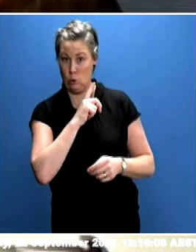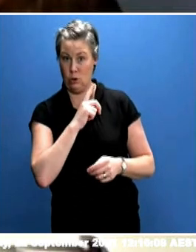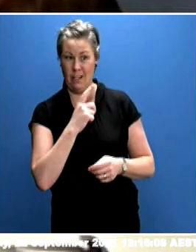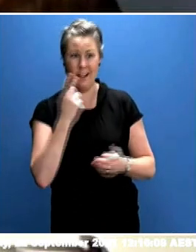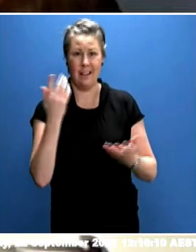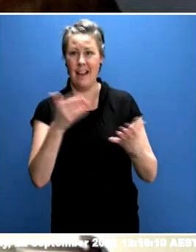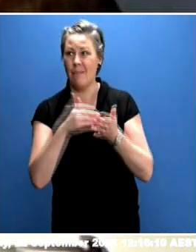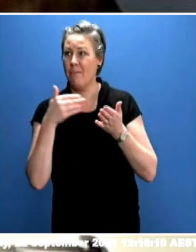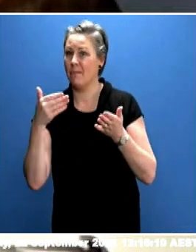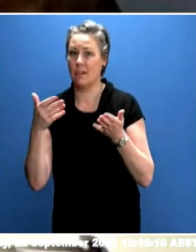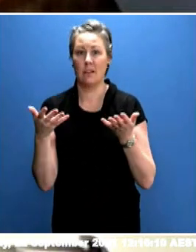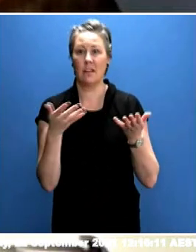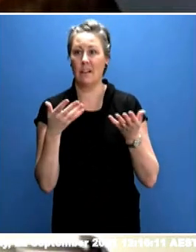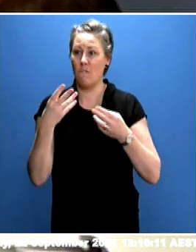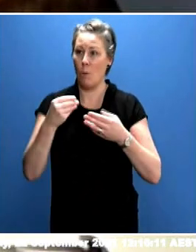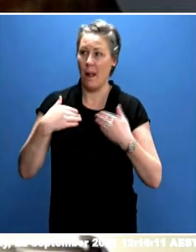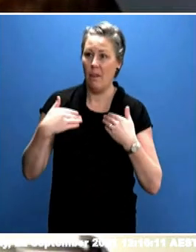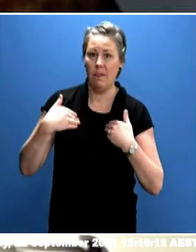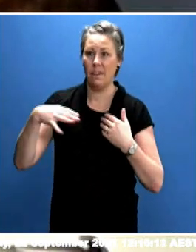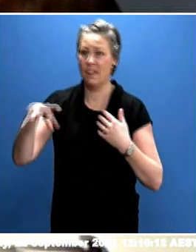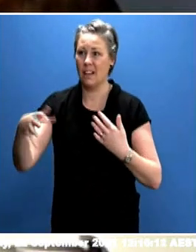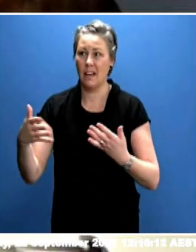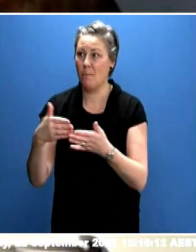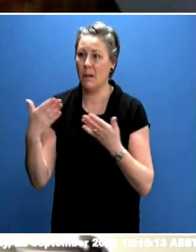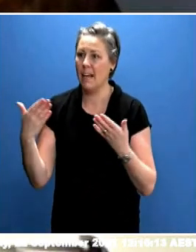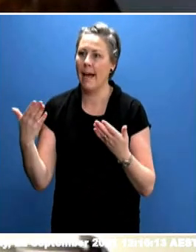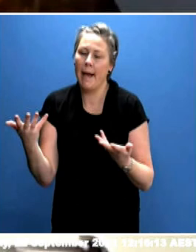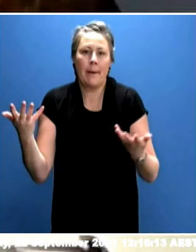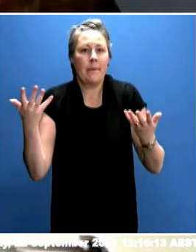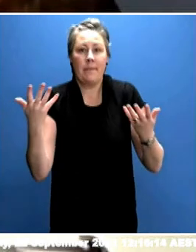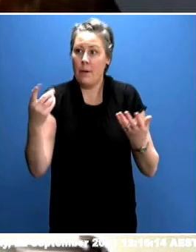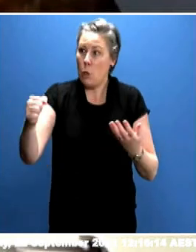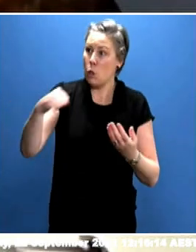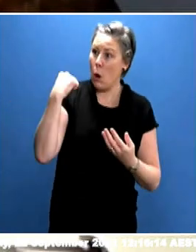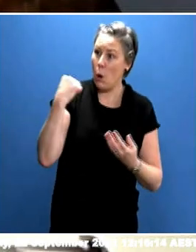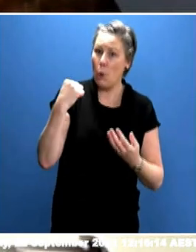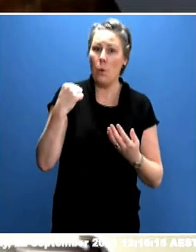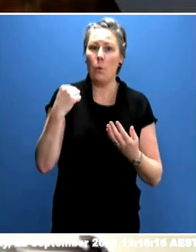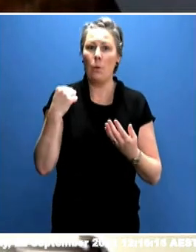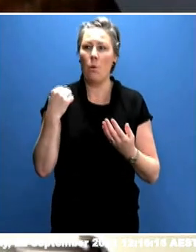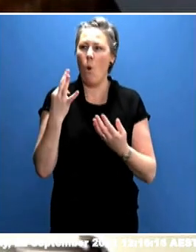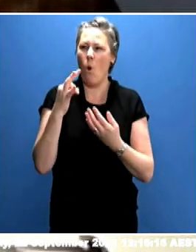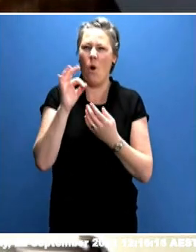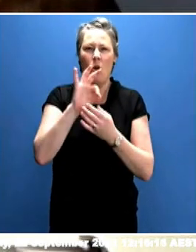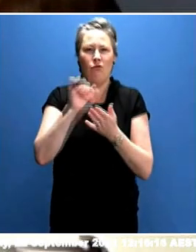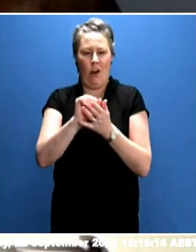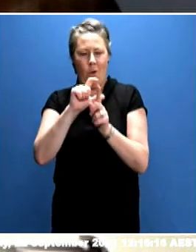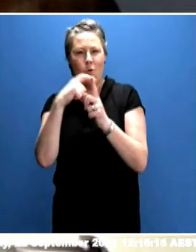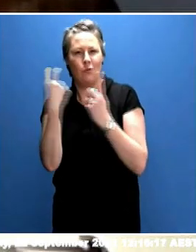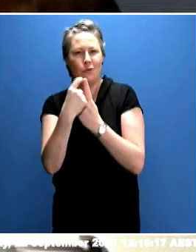to seek help from health facilities and have been turned away and have not had the culturally-appropriate support.